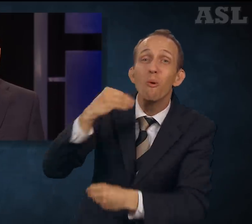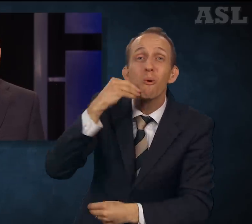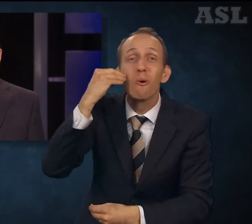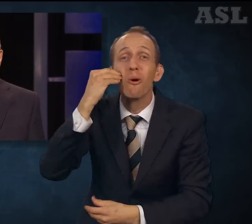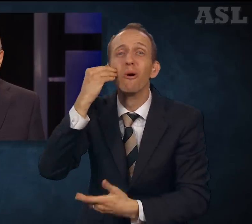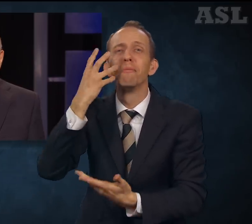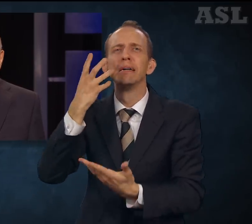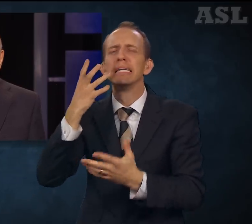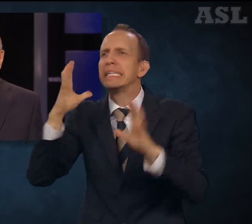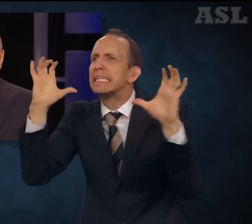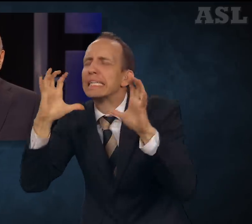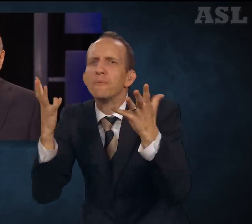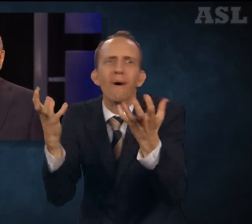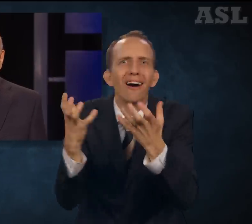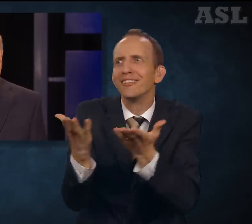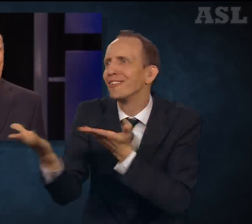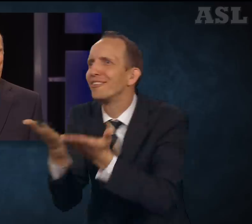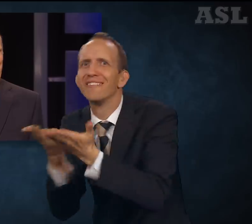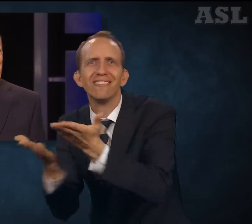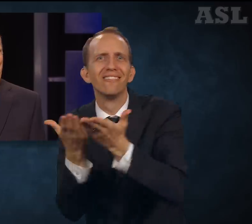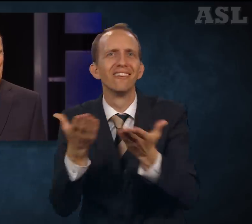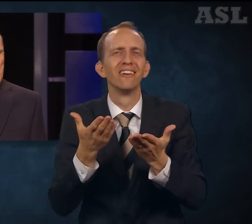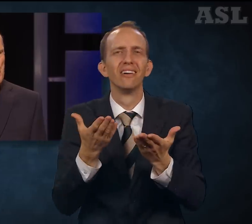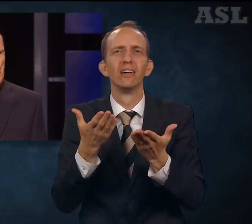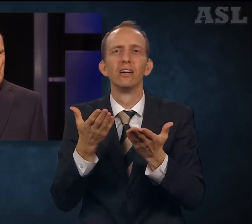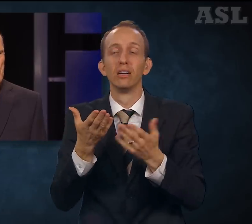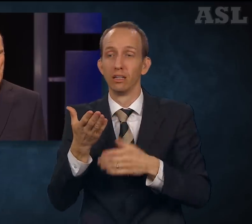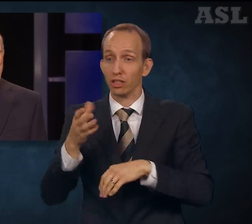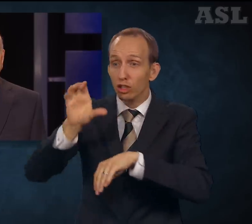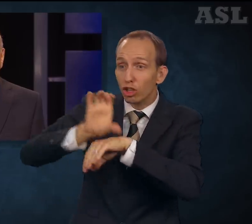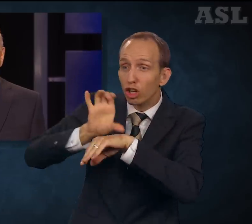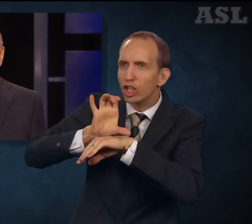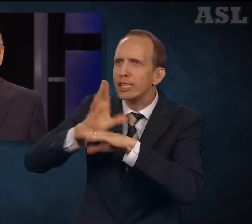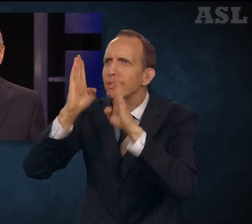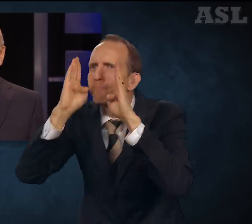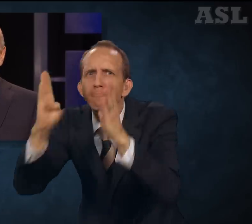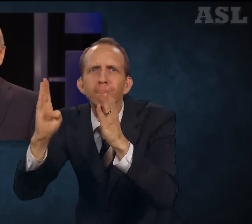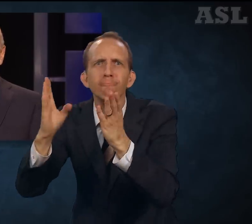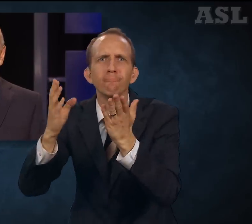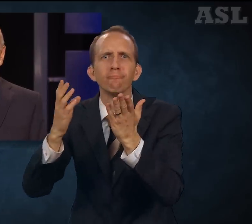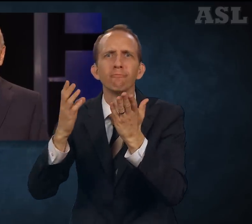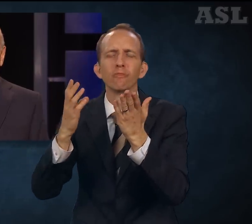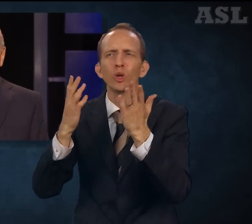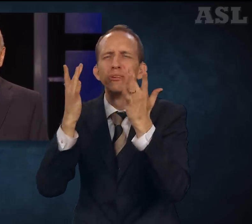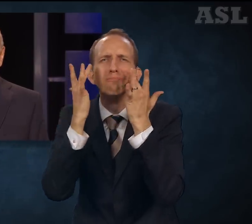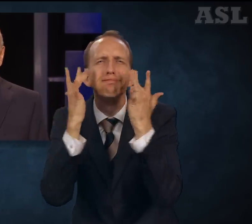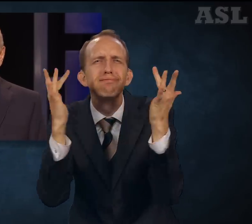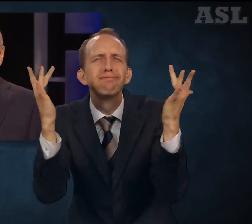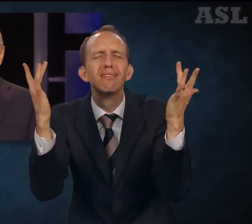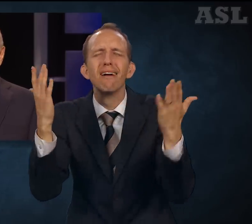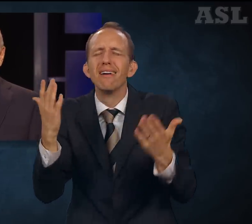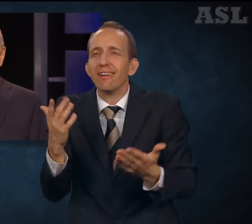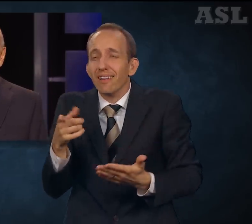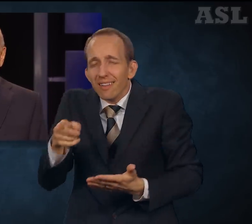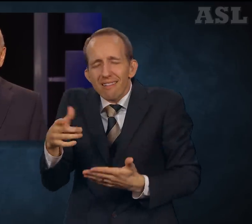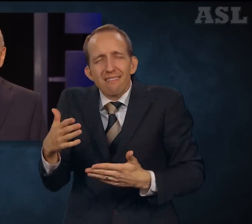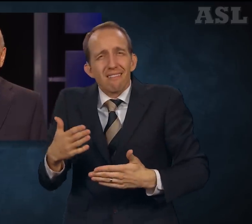HE SEEKS OPPORTUNITIES TO SERVE.